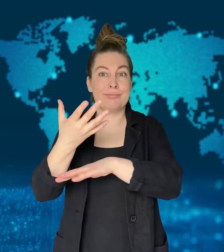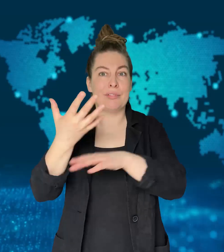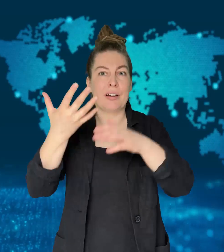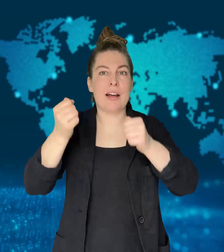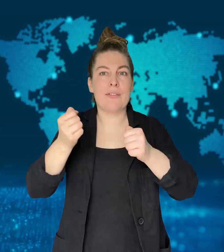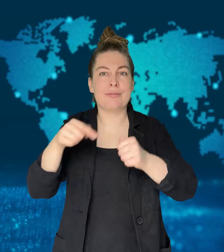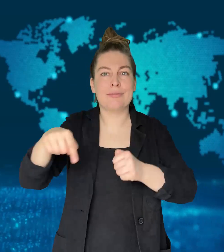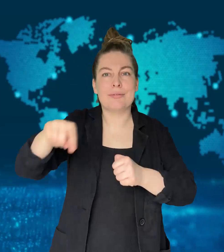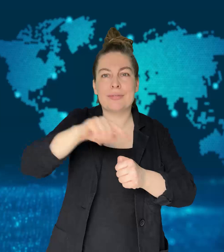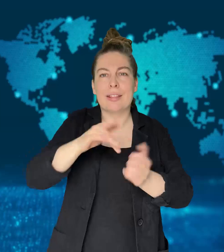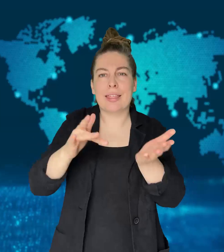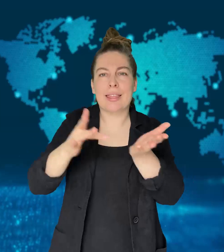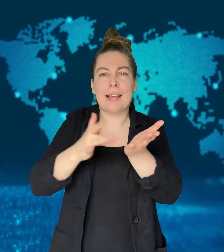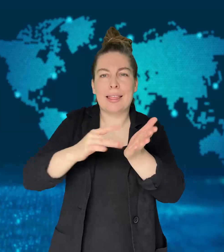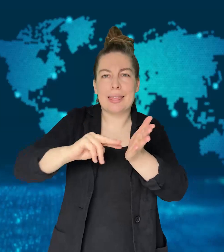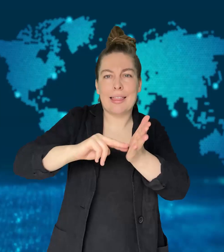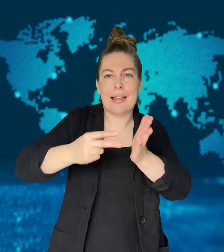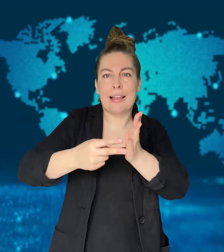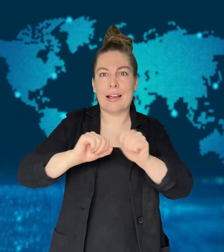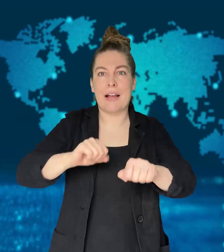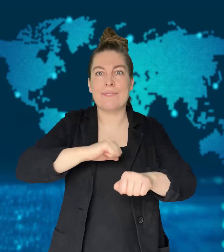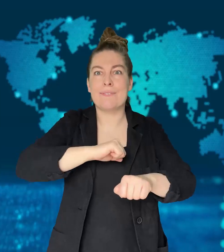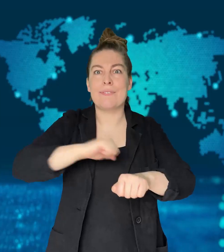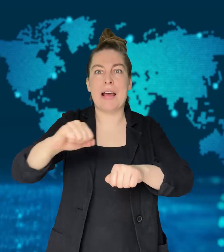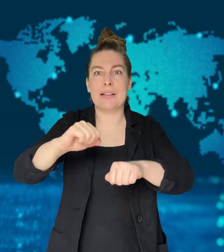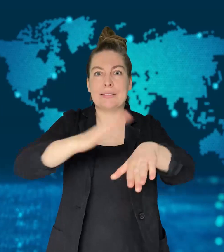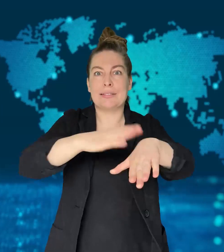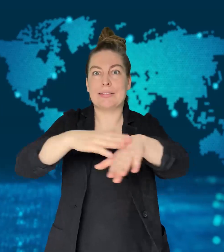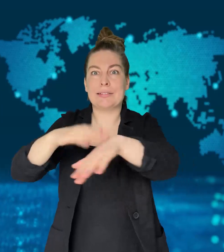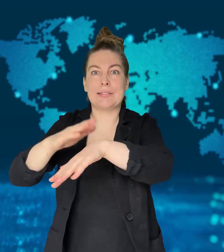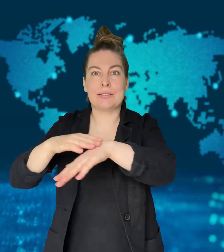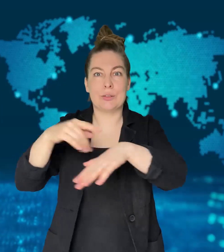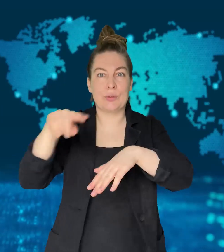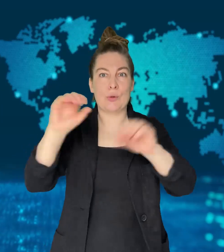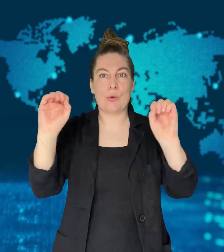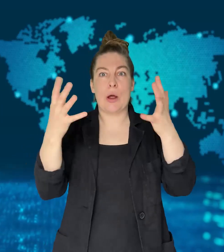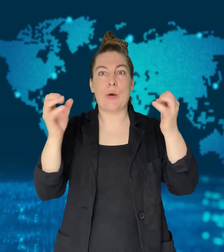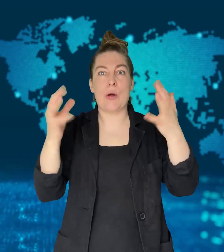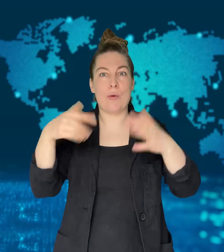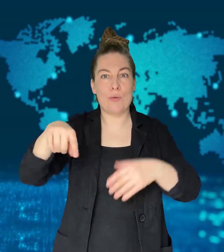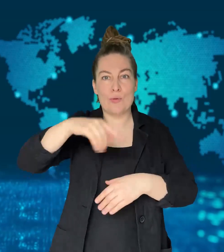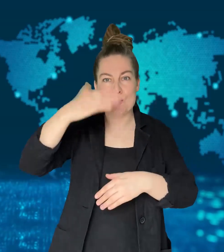There were no injuries, but sirens did warn